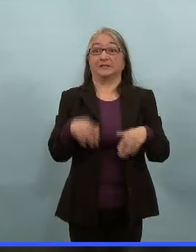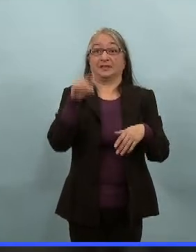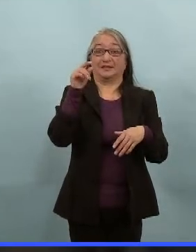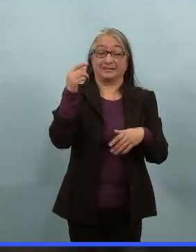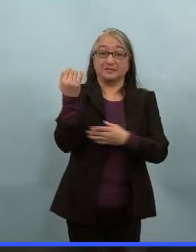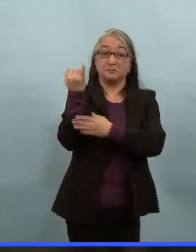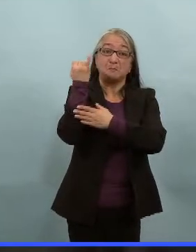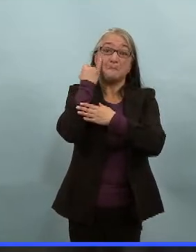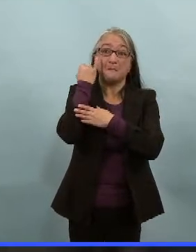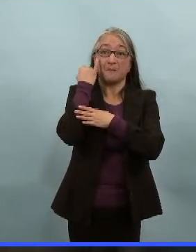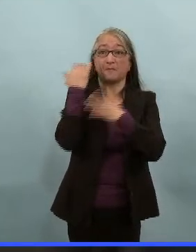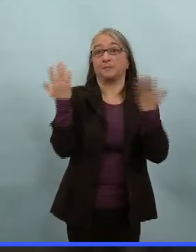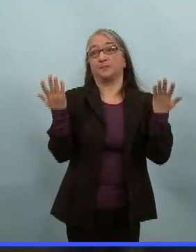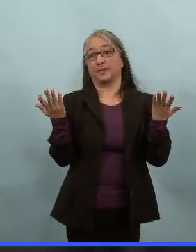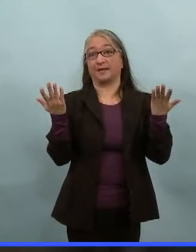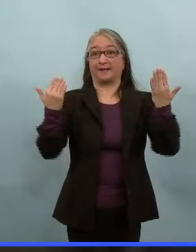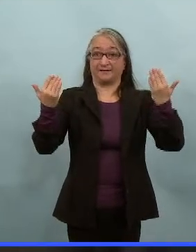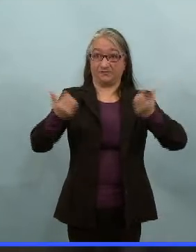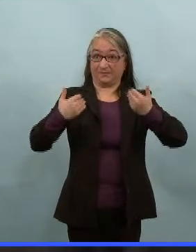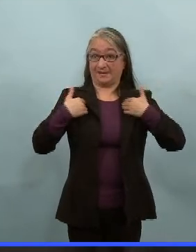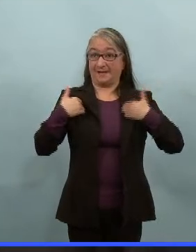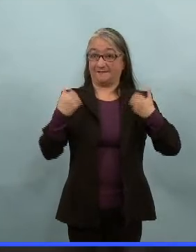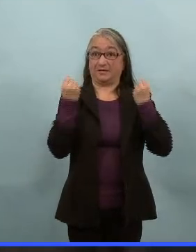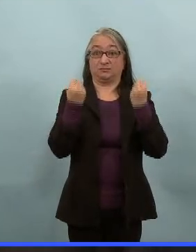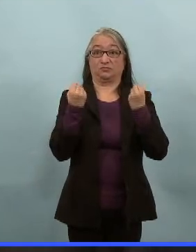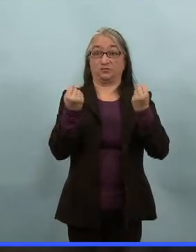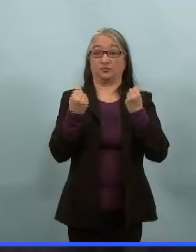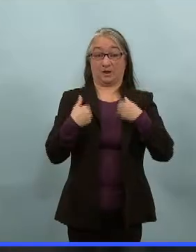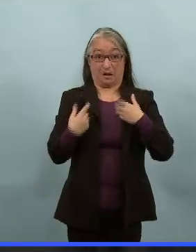so let's let's slow down what we do from an orders perspective yes the orders allow